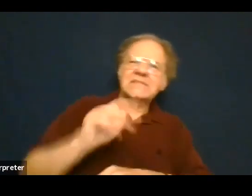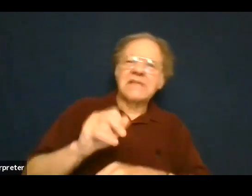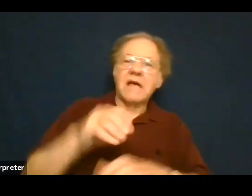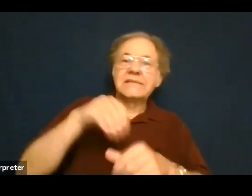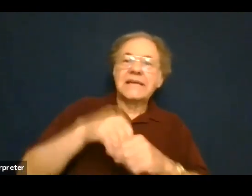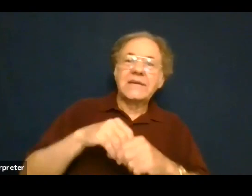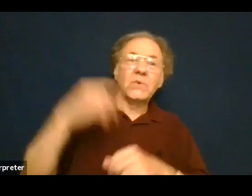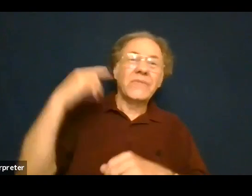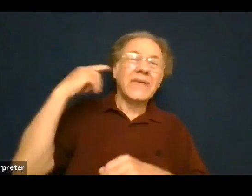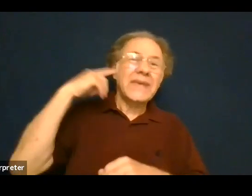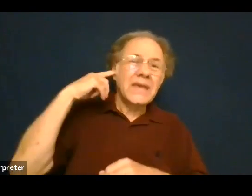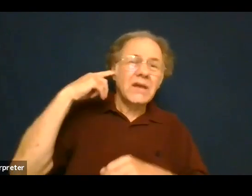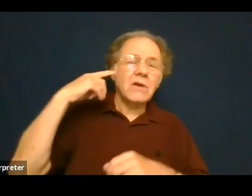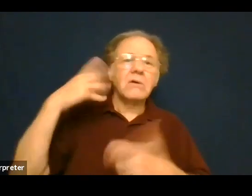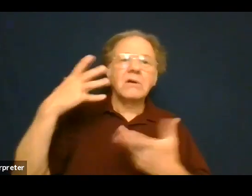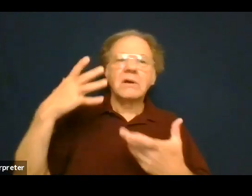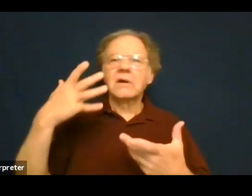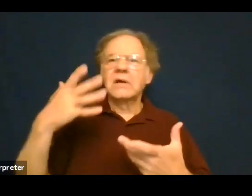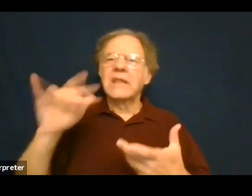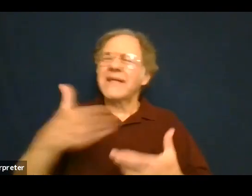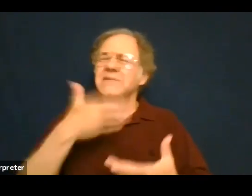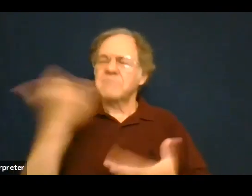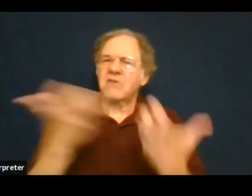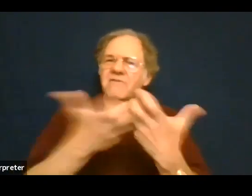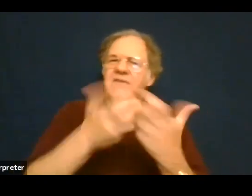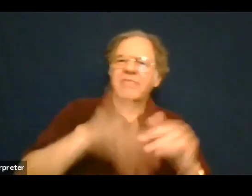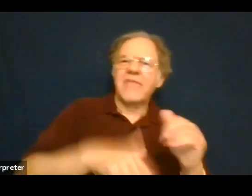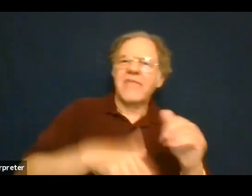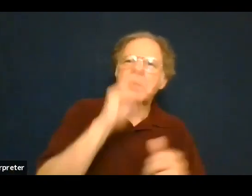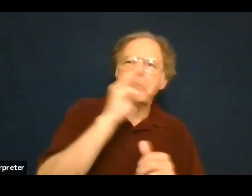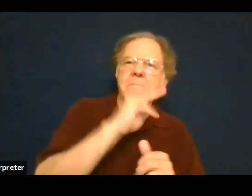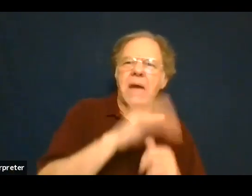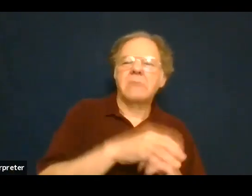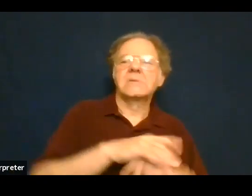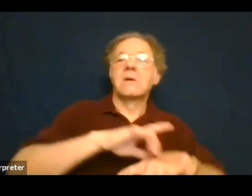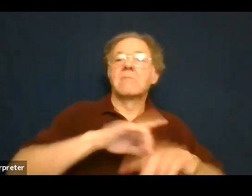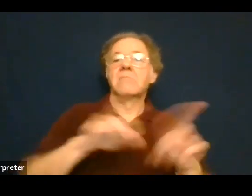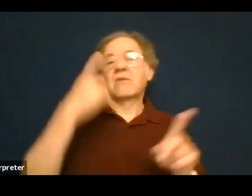And that's going to be better suited in a mouse model. But, for instance, like pharmacotherapies,